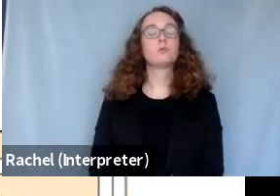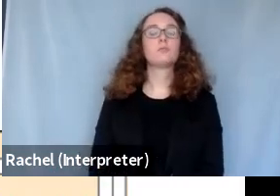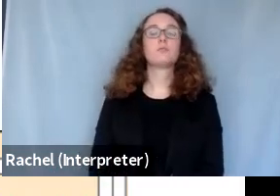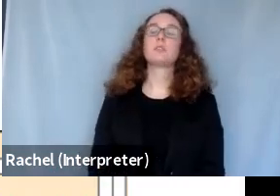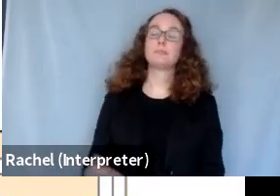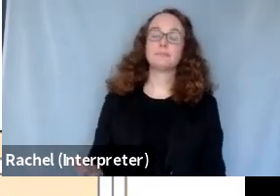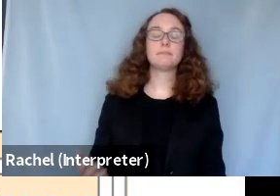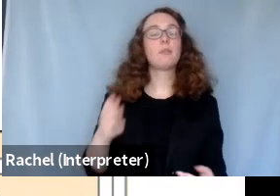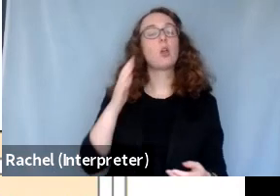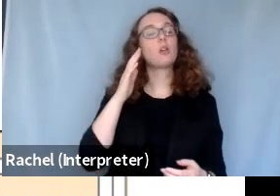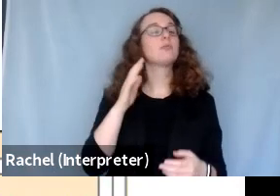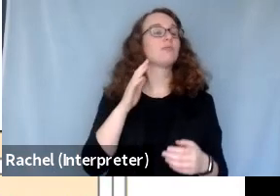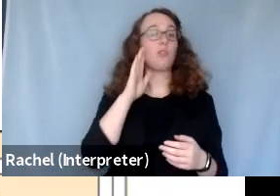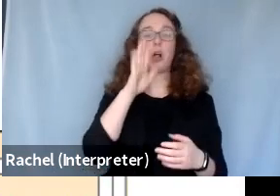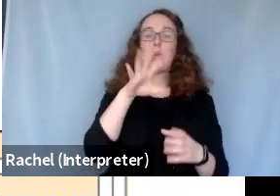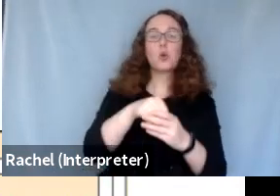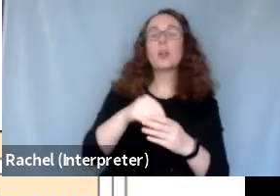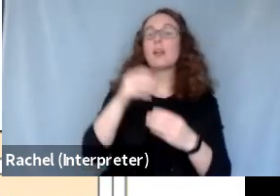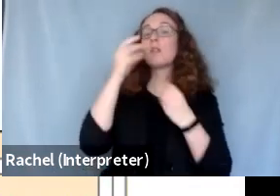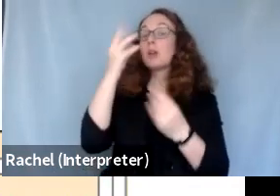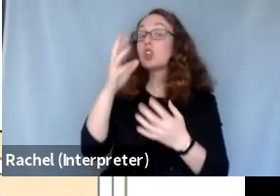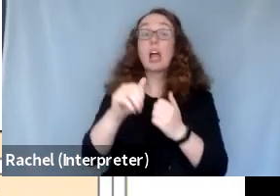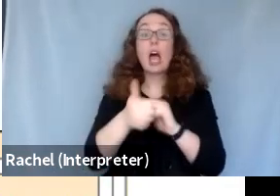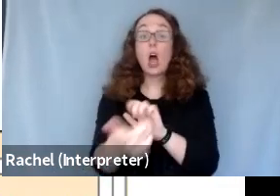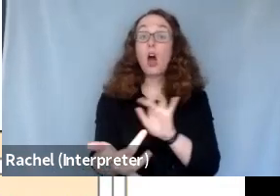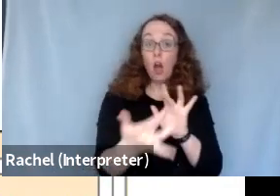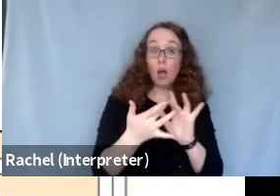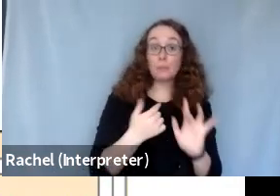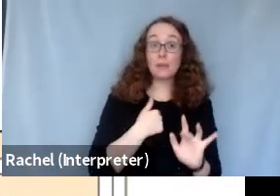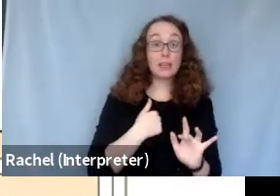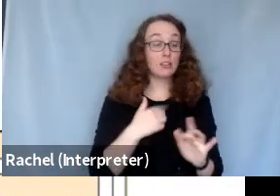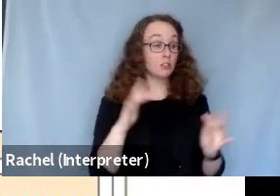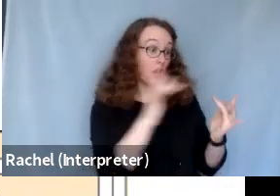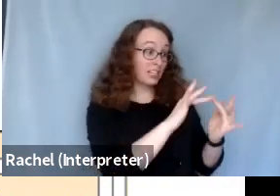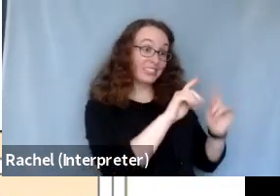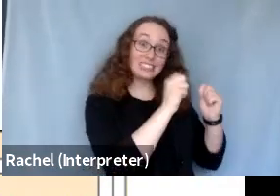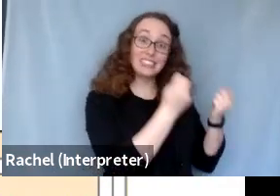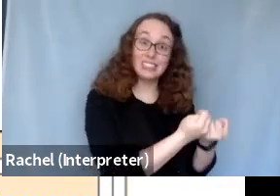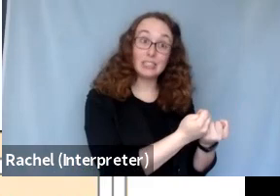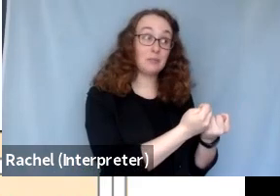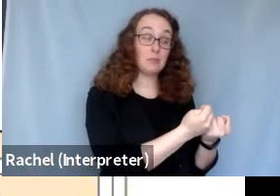to get ahold of me, how to get ahold of my team, and if something doesn't work out you can certainly reach out and we will make